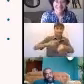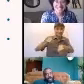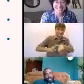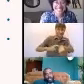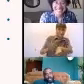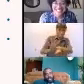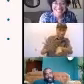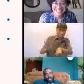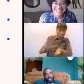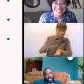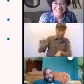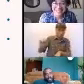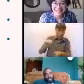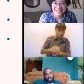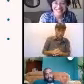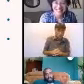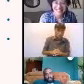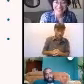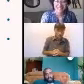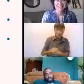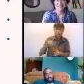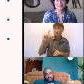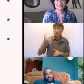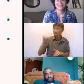little bit more. Okay.